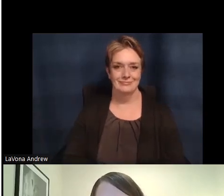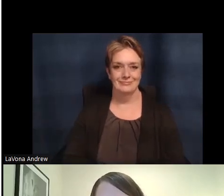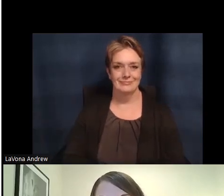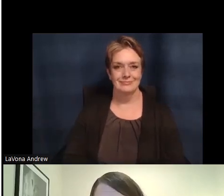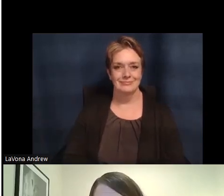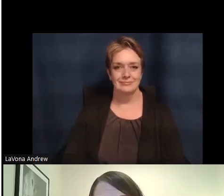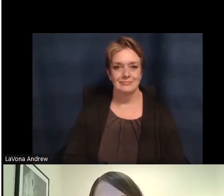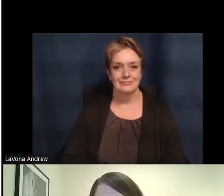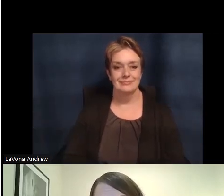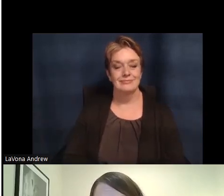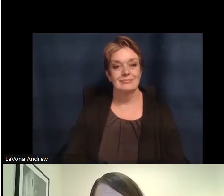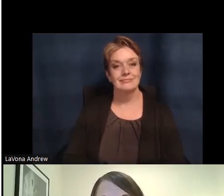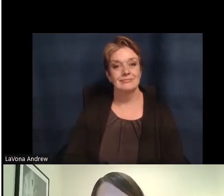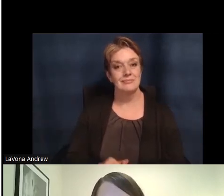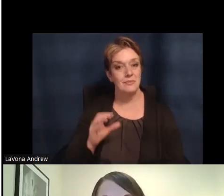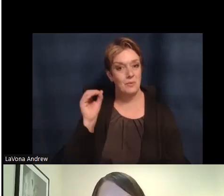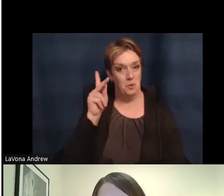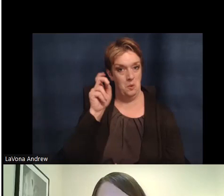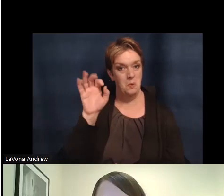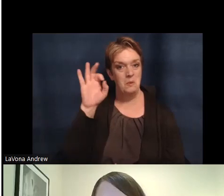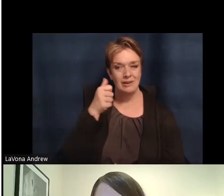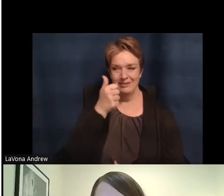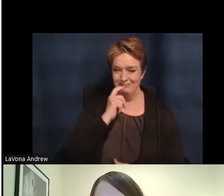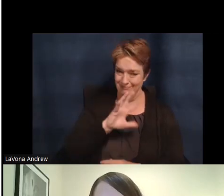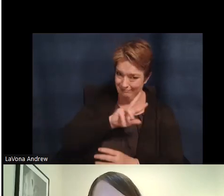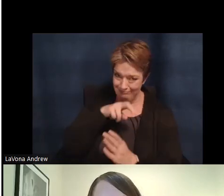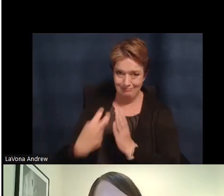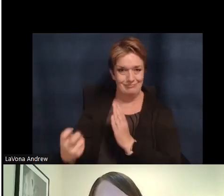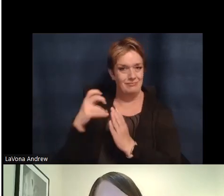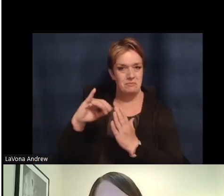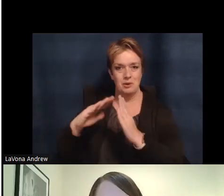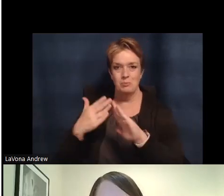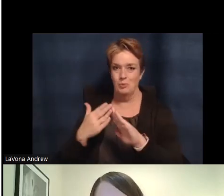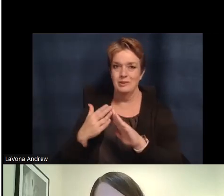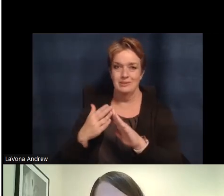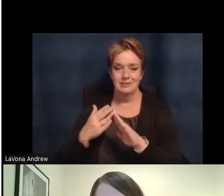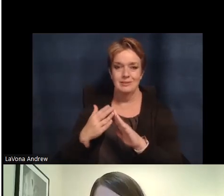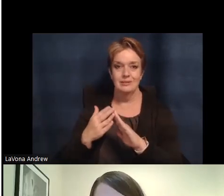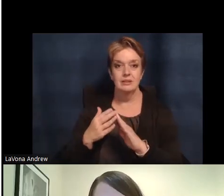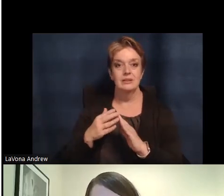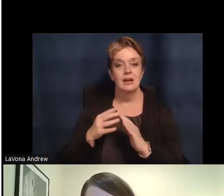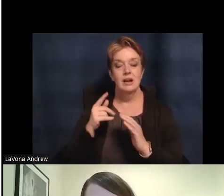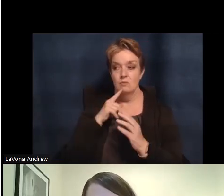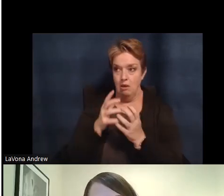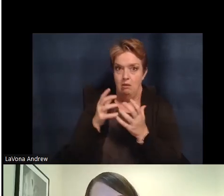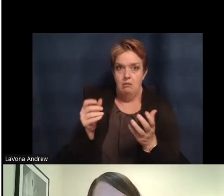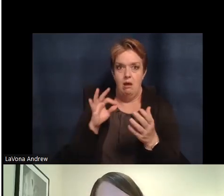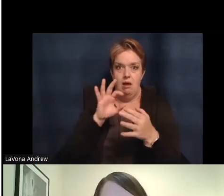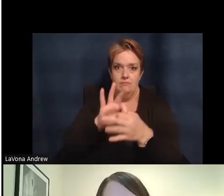So Miss O’Keeffe was really an active member of the Abiquiú community and she made a lot of connections here.